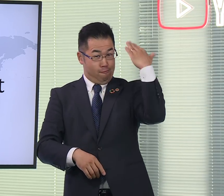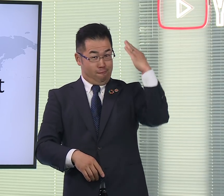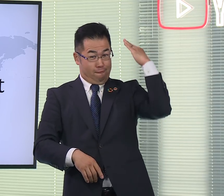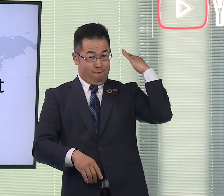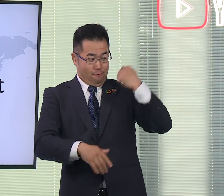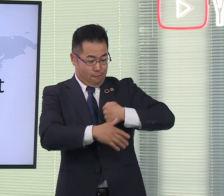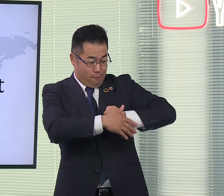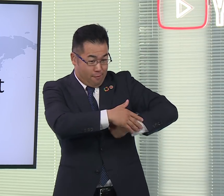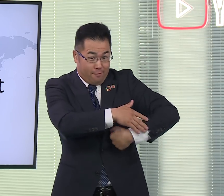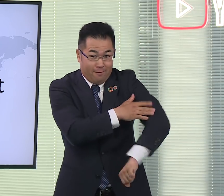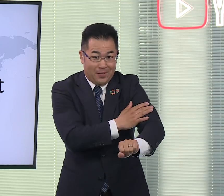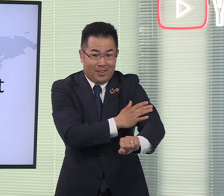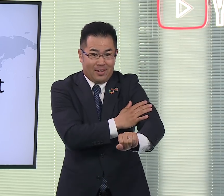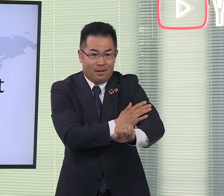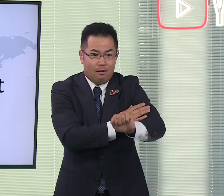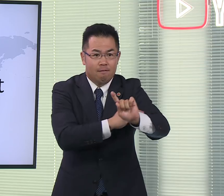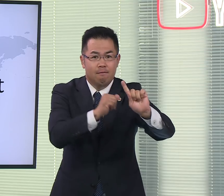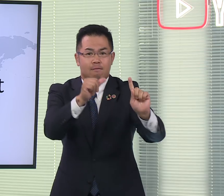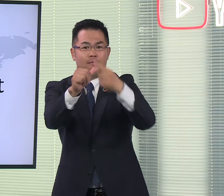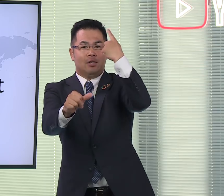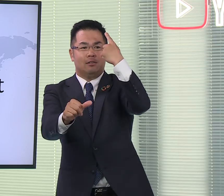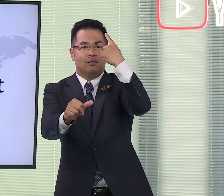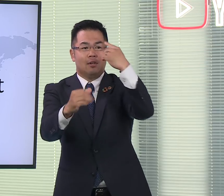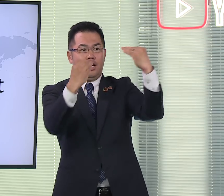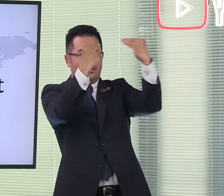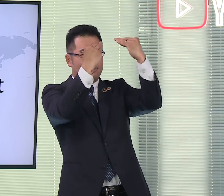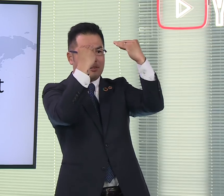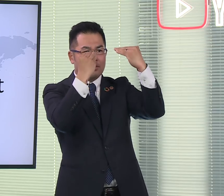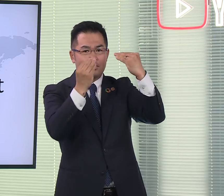I'm hoping as we have more and more deaf people, we hope we would be learning sign language more as the